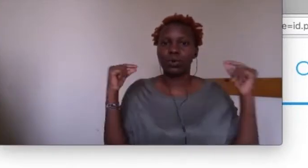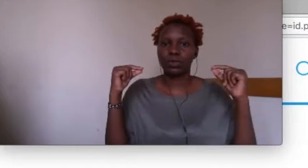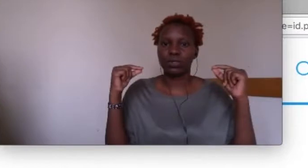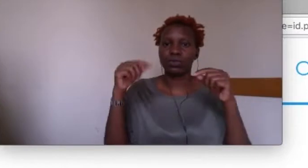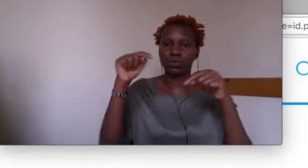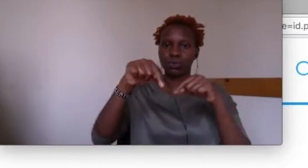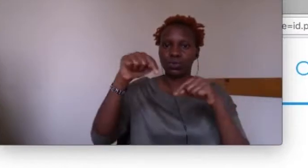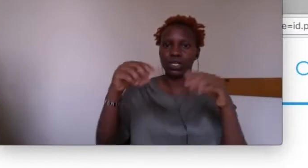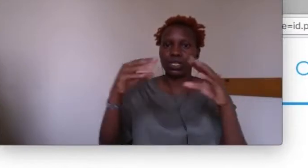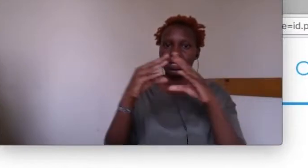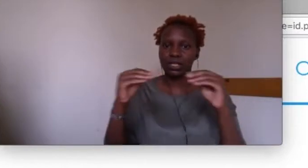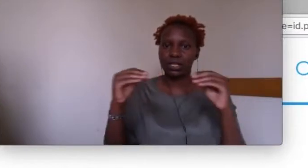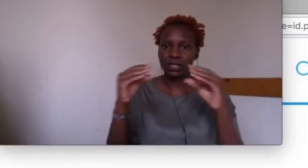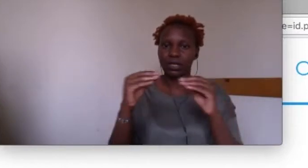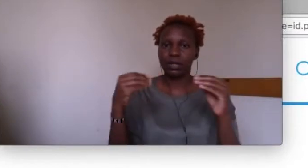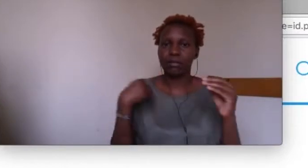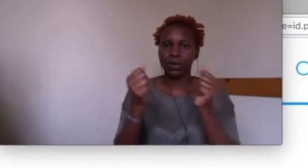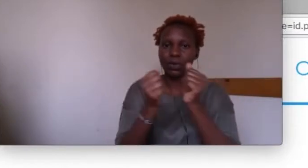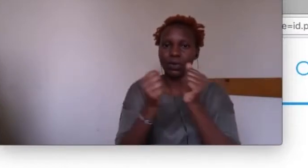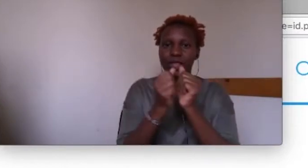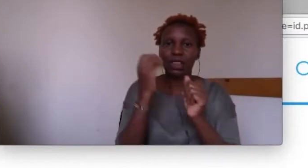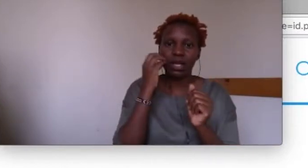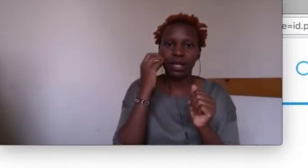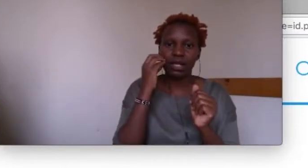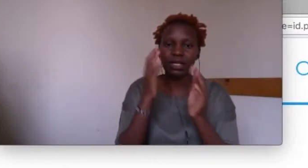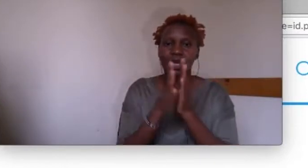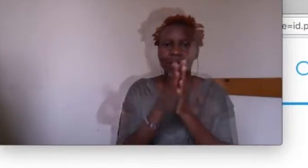I'm here with Hudson and Silvia, his interpreter